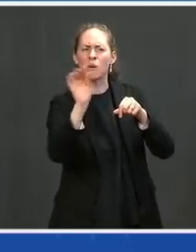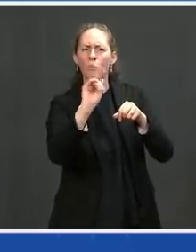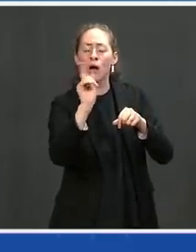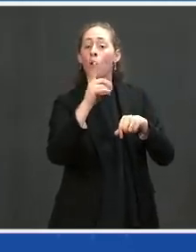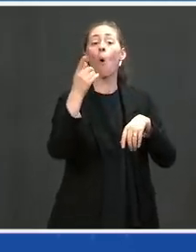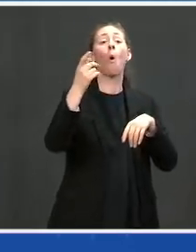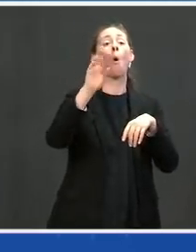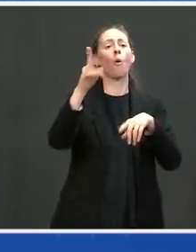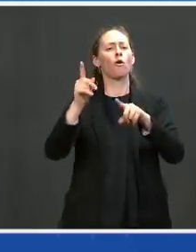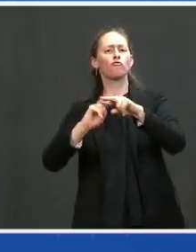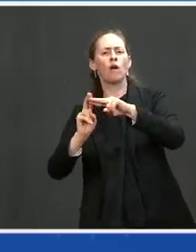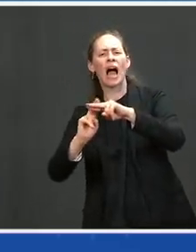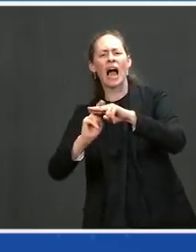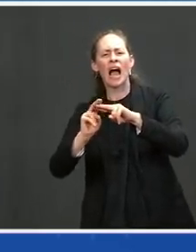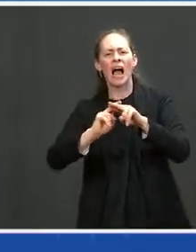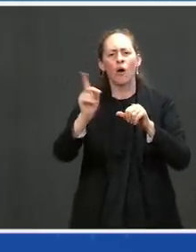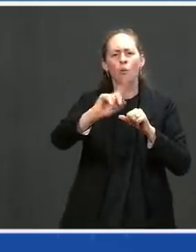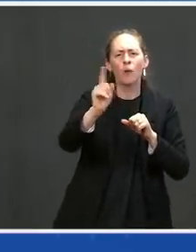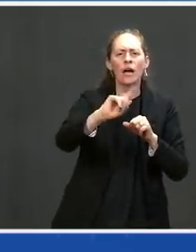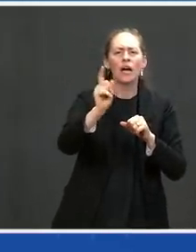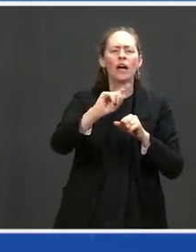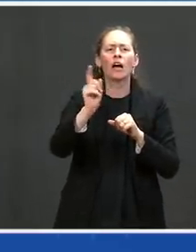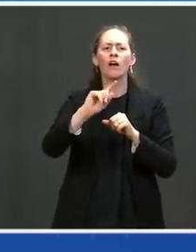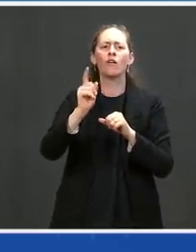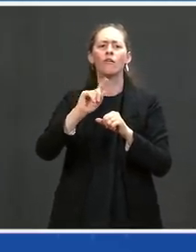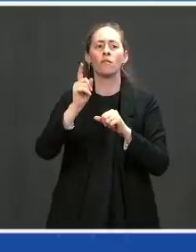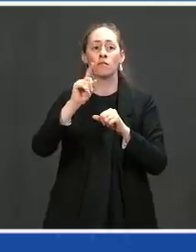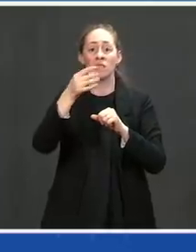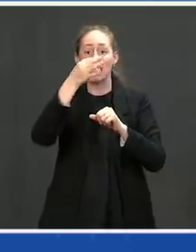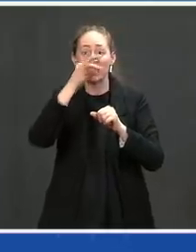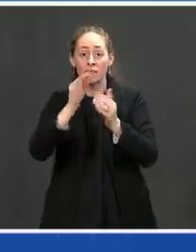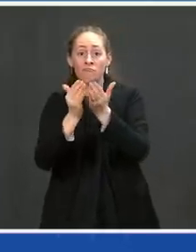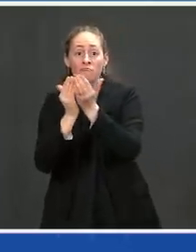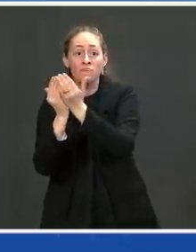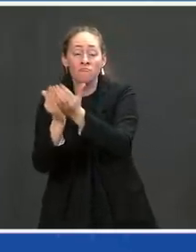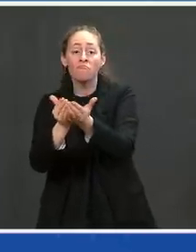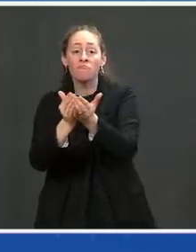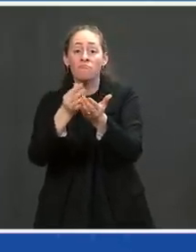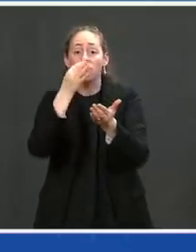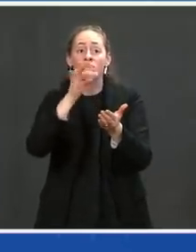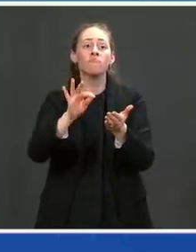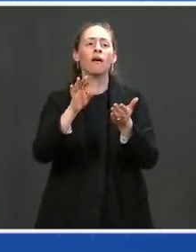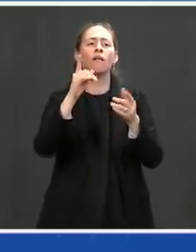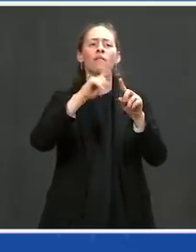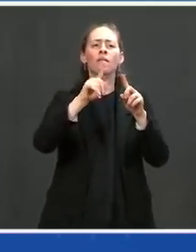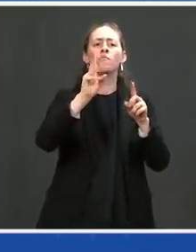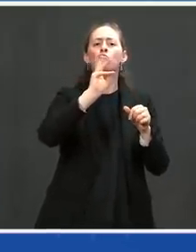Is the water -- is the water available? Is there enough water available for me to conduct my business?"